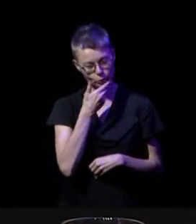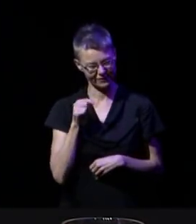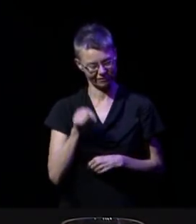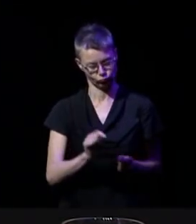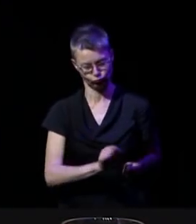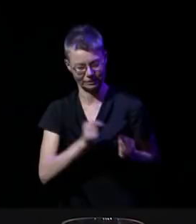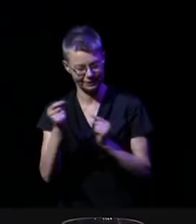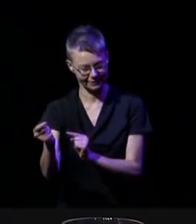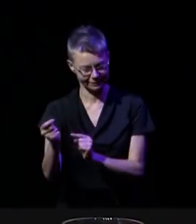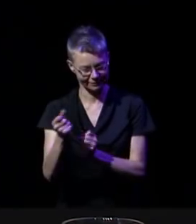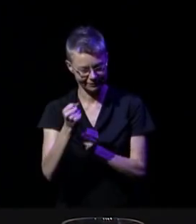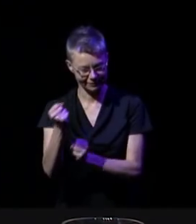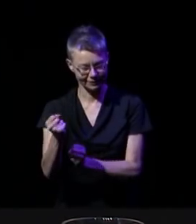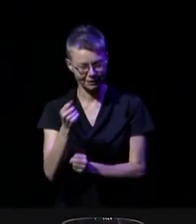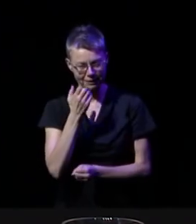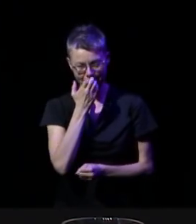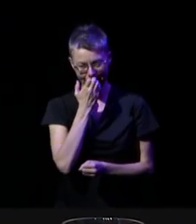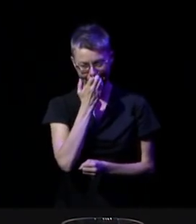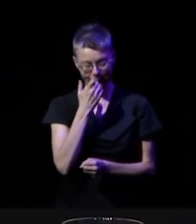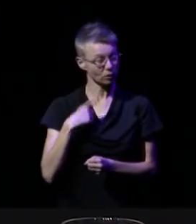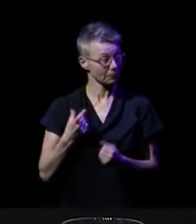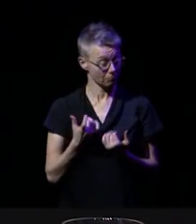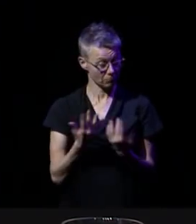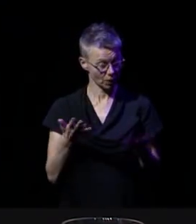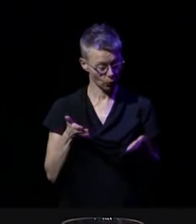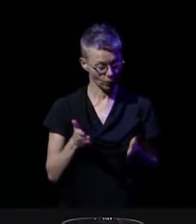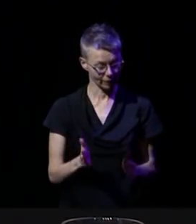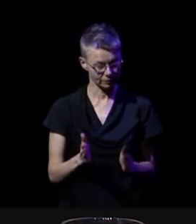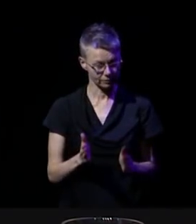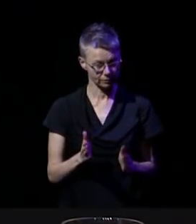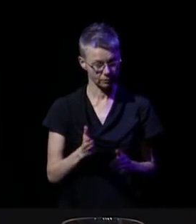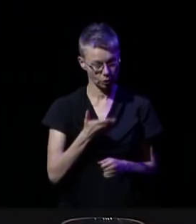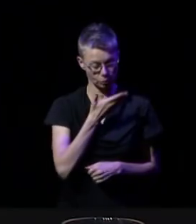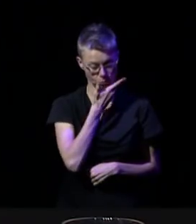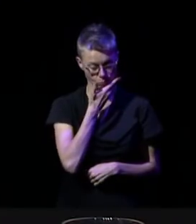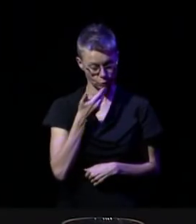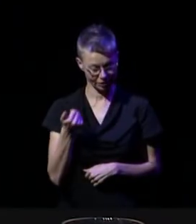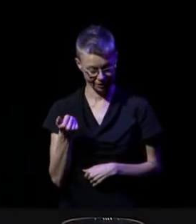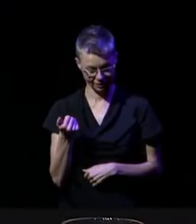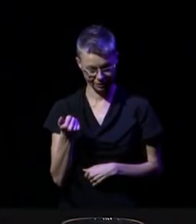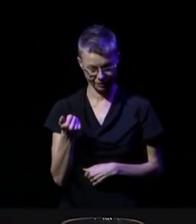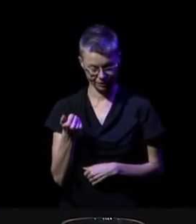Yes. Because in many ways, beauty is figured really strongly